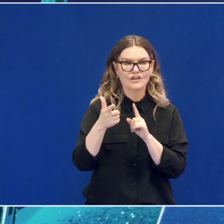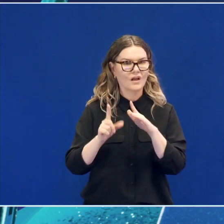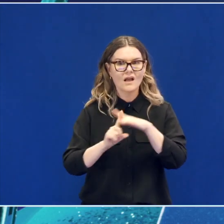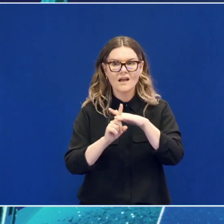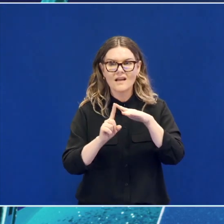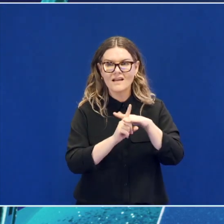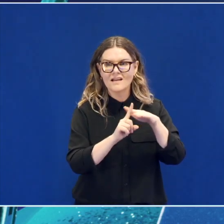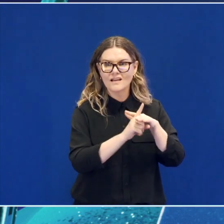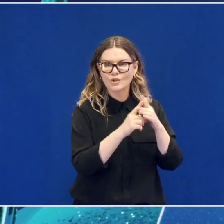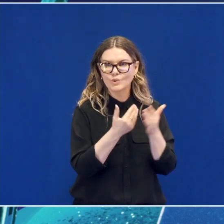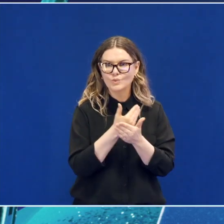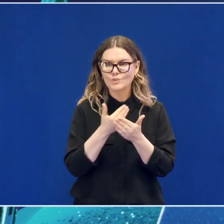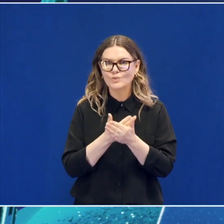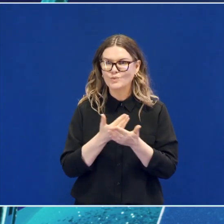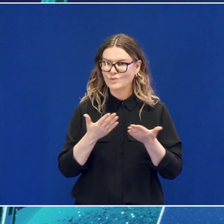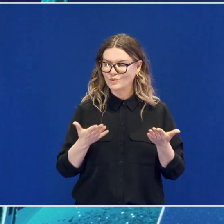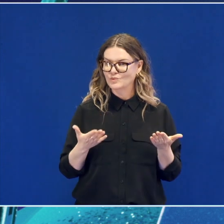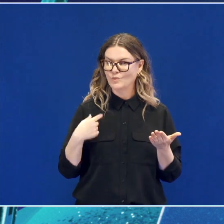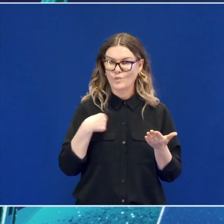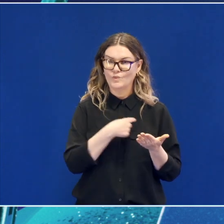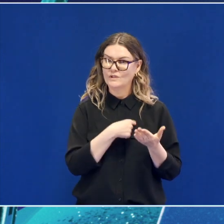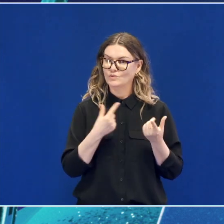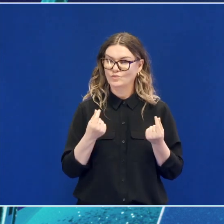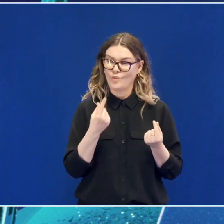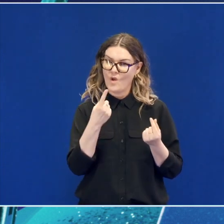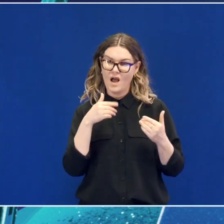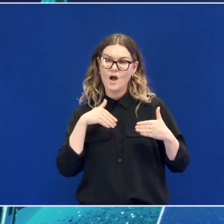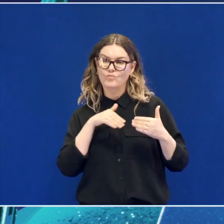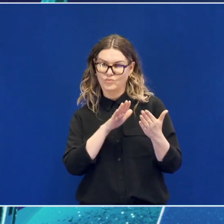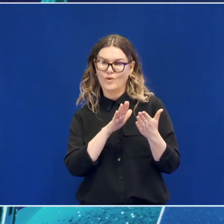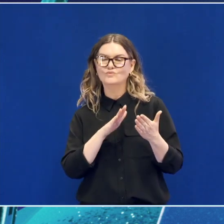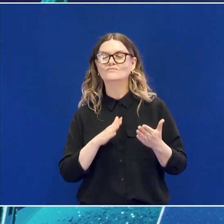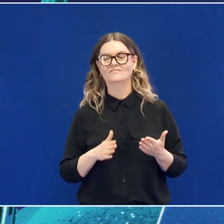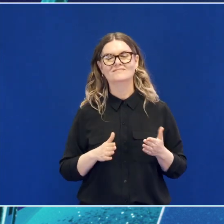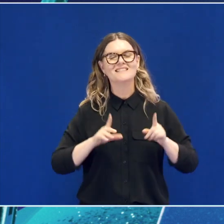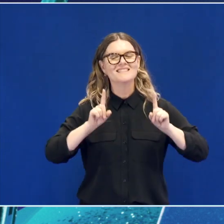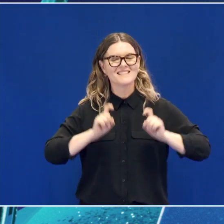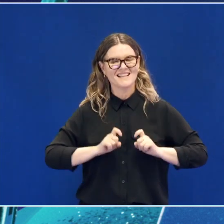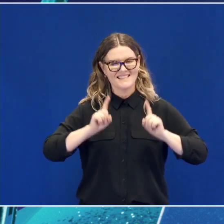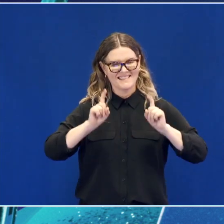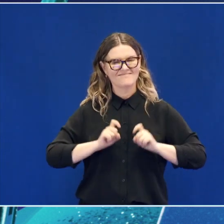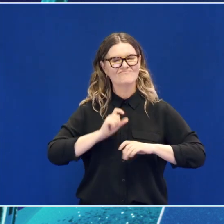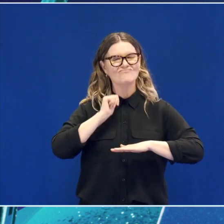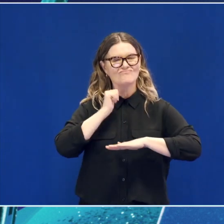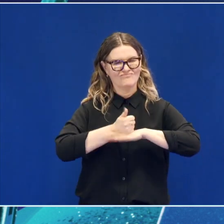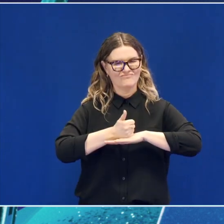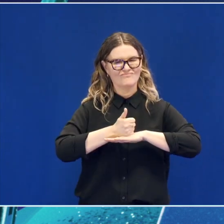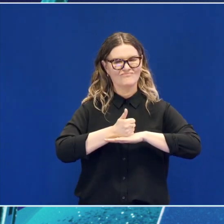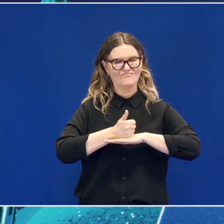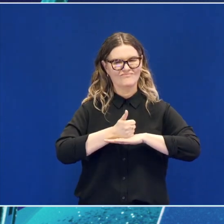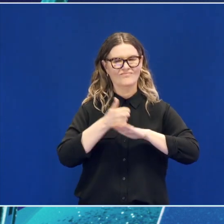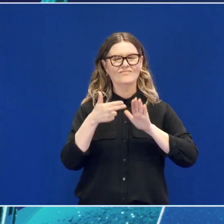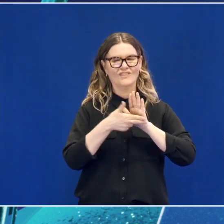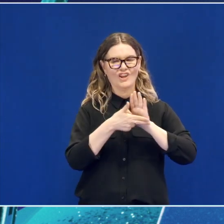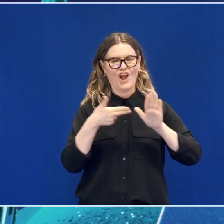like I have designed a testbed called "PACE," which stands for "Prompt Accessibility Controlled Evaluation."